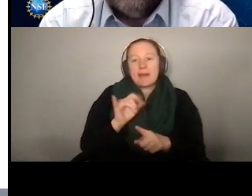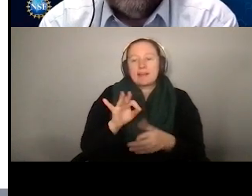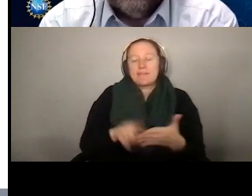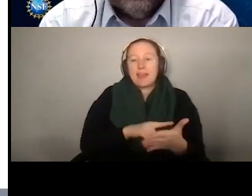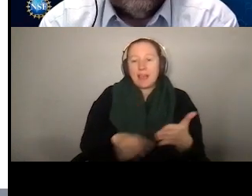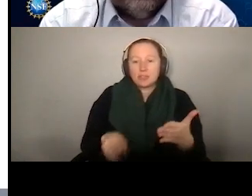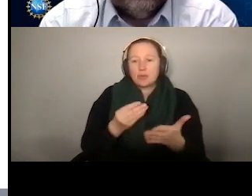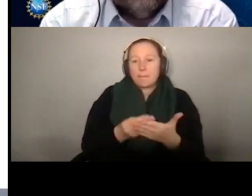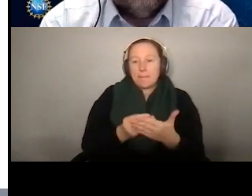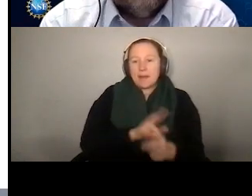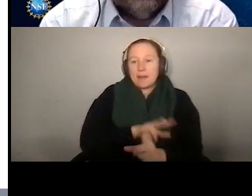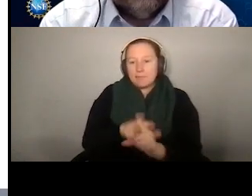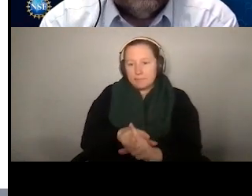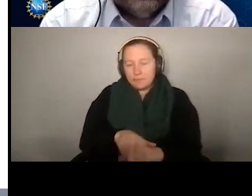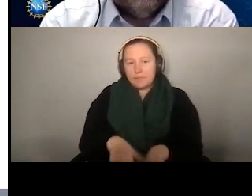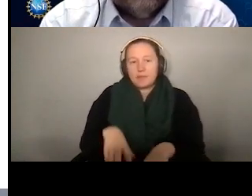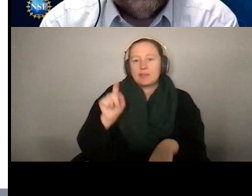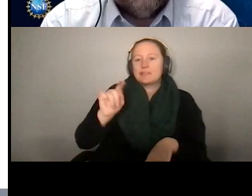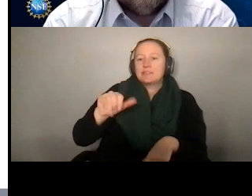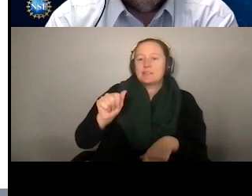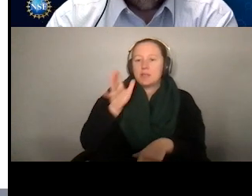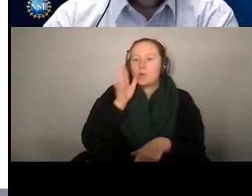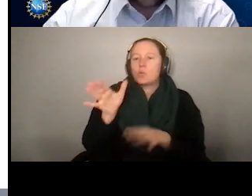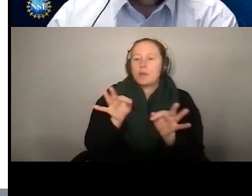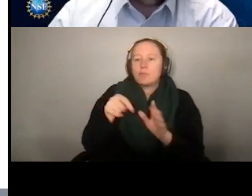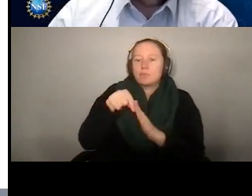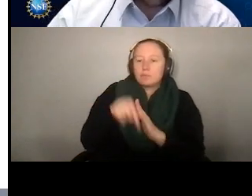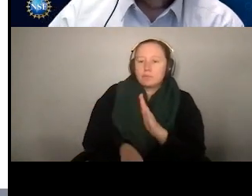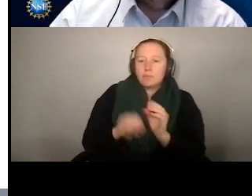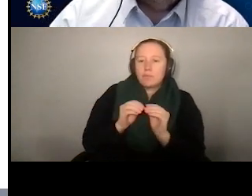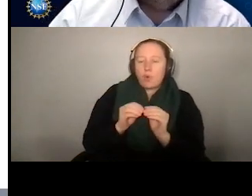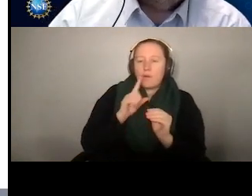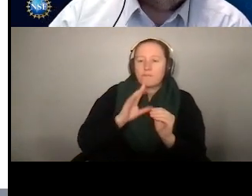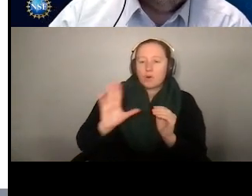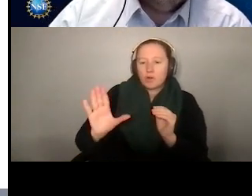Tia will go into that a little bit more in her section.